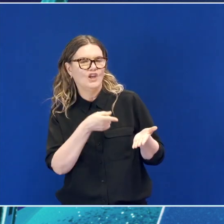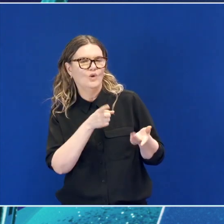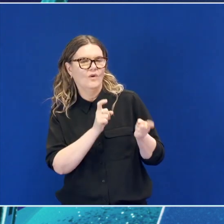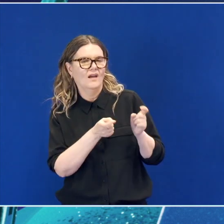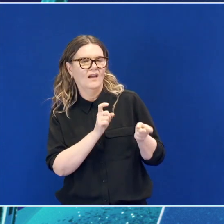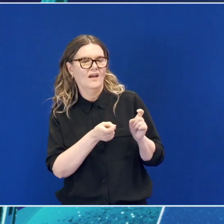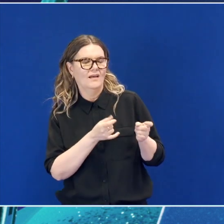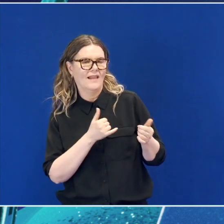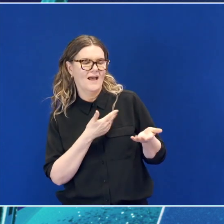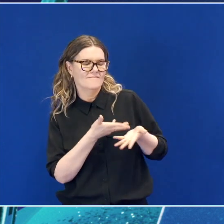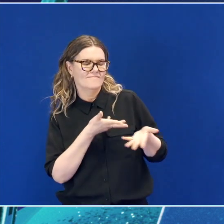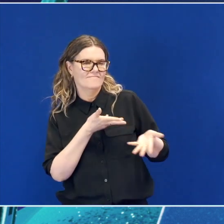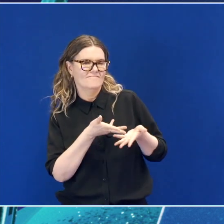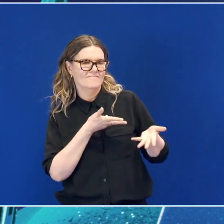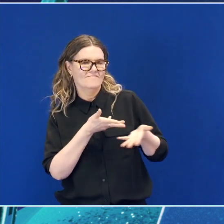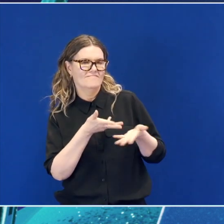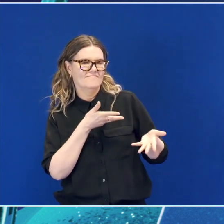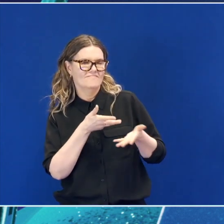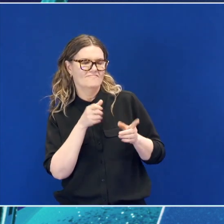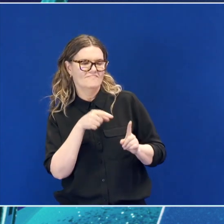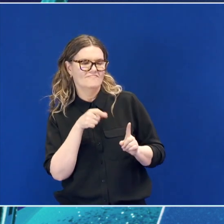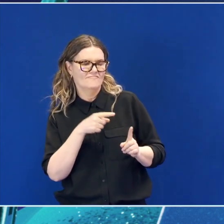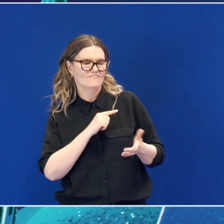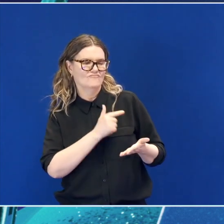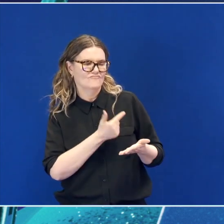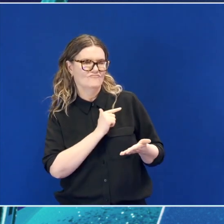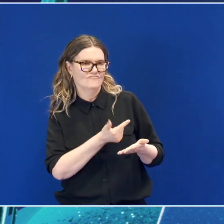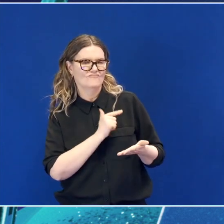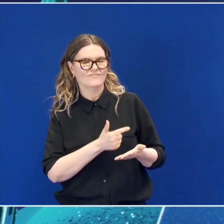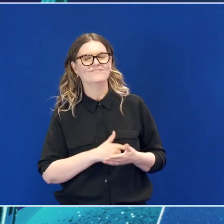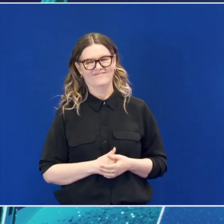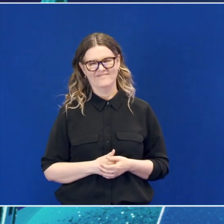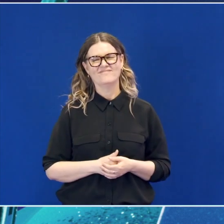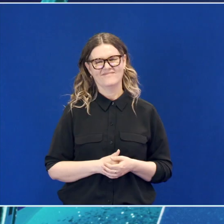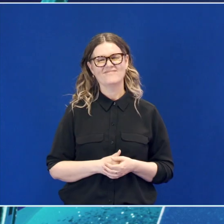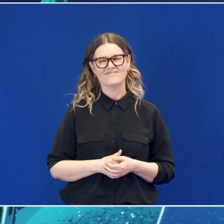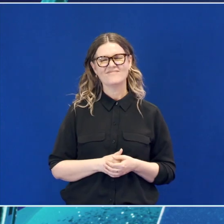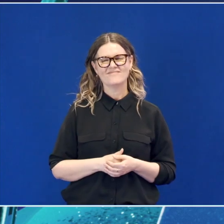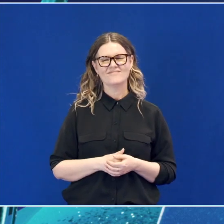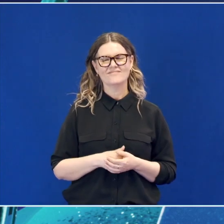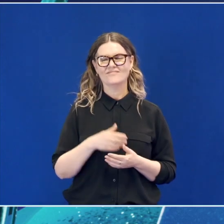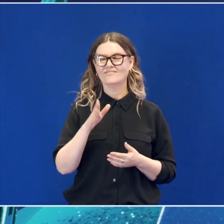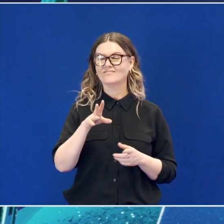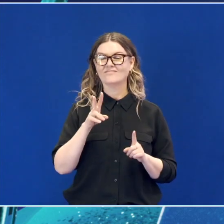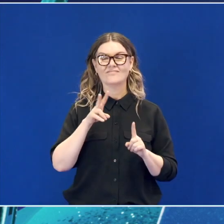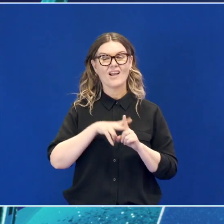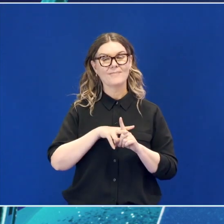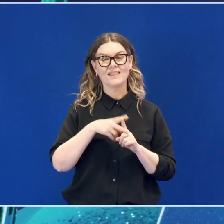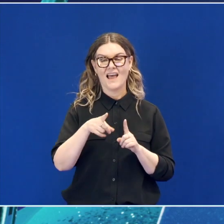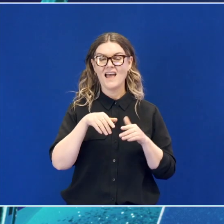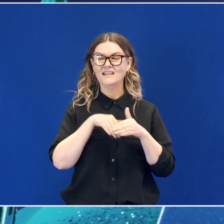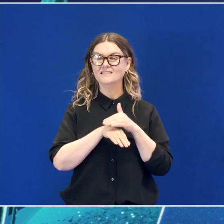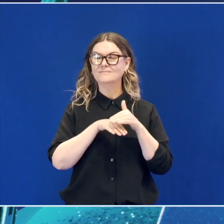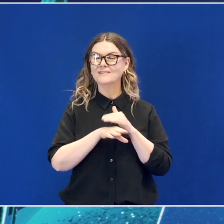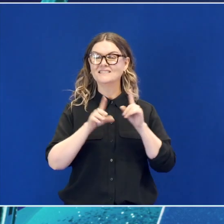I'd say the same thing goes for accessibility testers, if your accessibility testers aren't particularly knowledgeable, you can end up with a lot of noise in that -- Yeah.